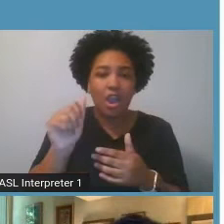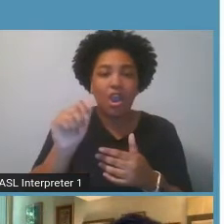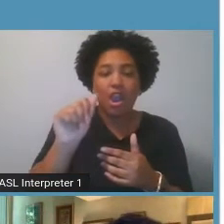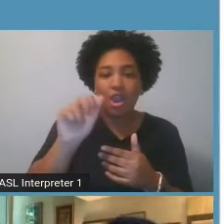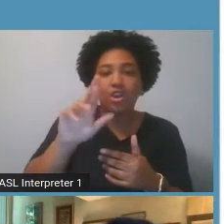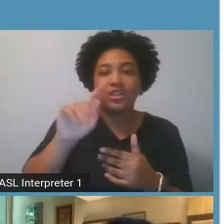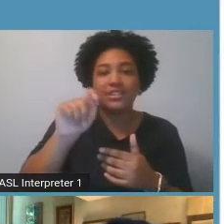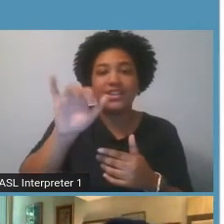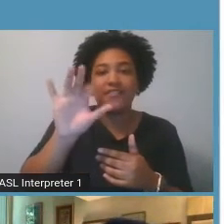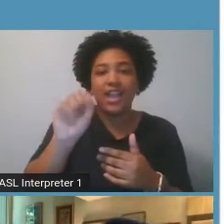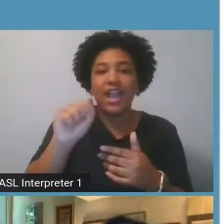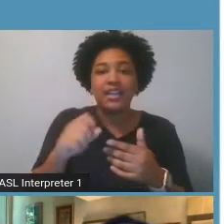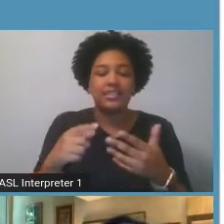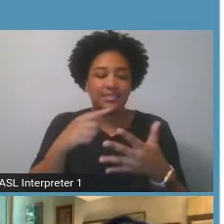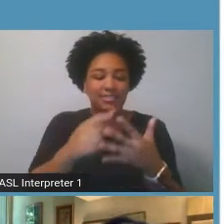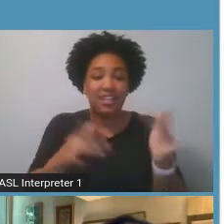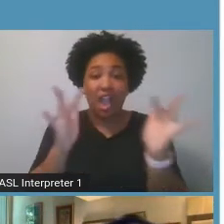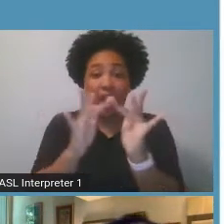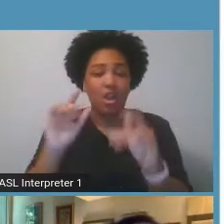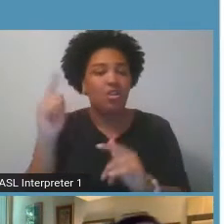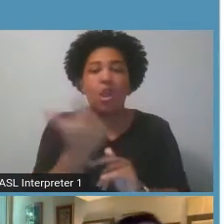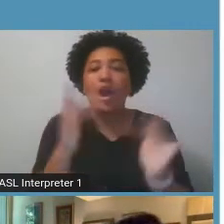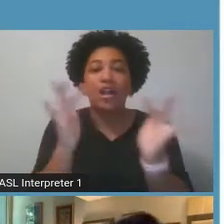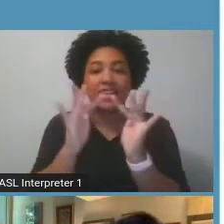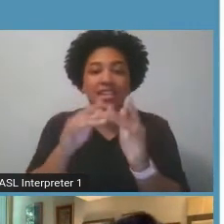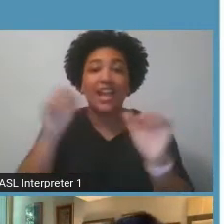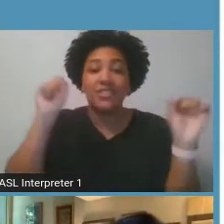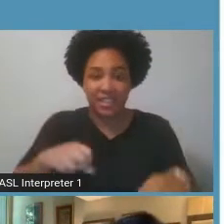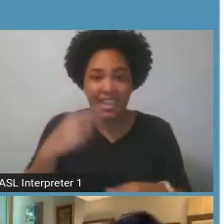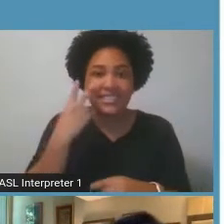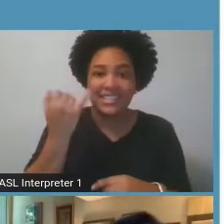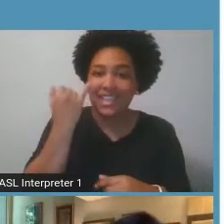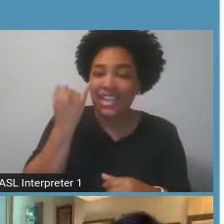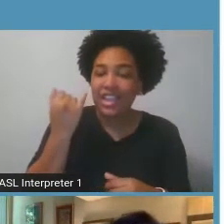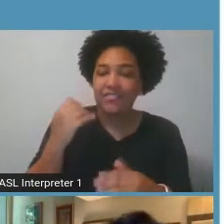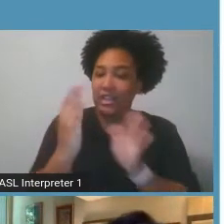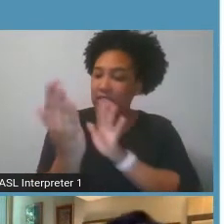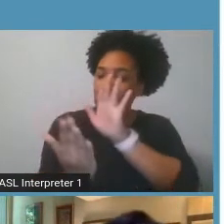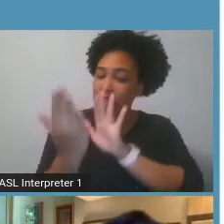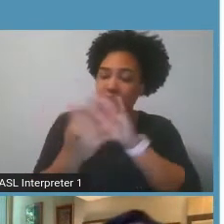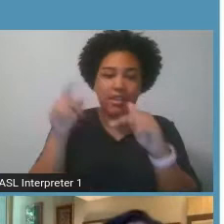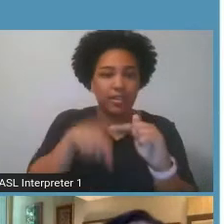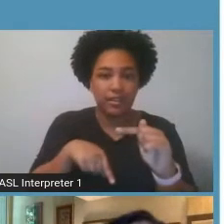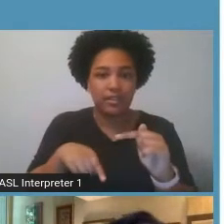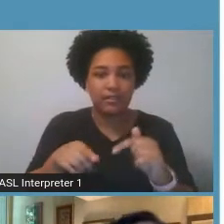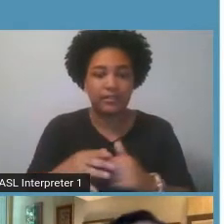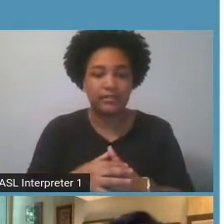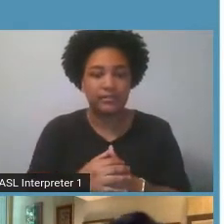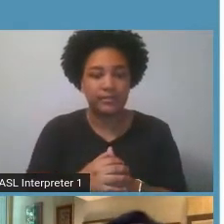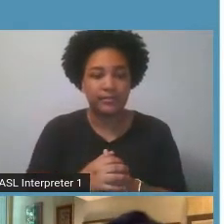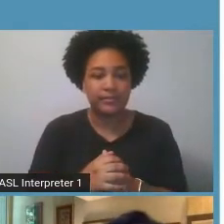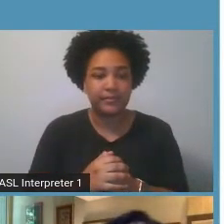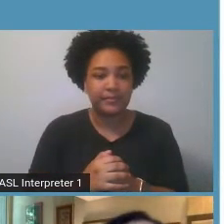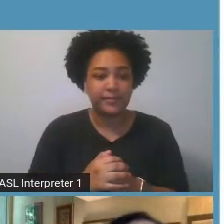the dispute about individuals coming to museums and taking selfies and the pushback to that,